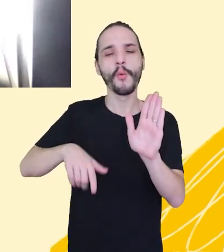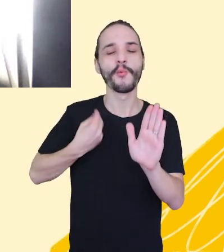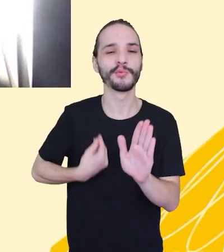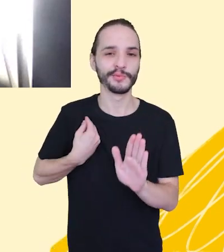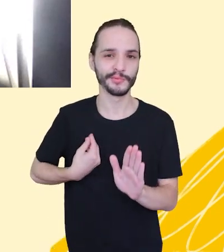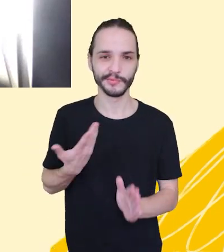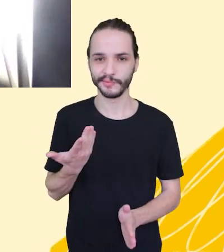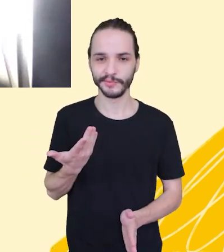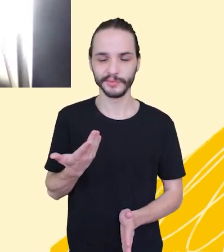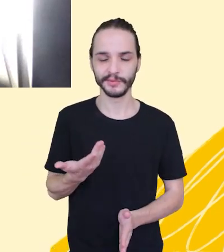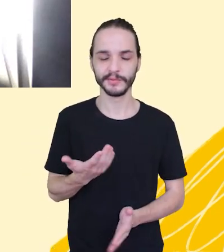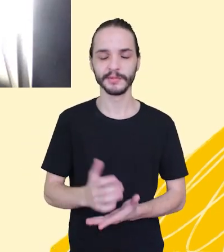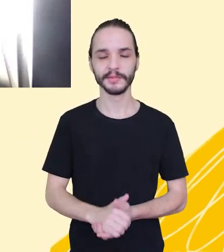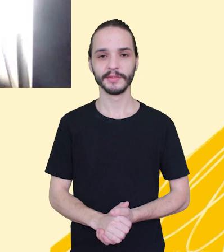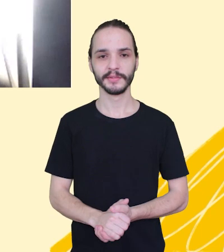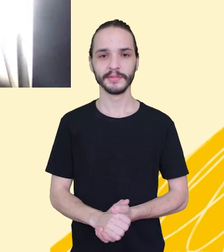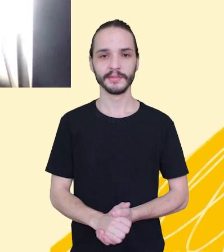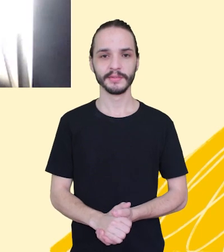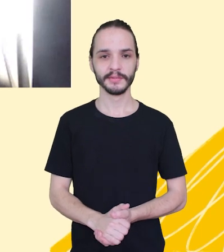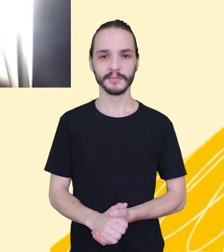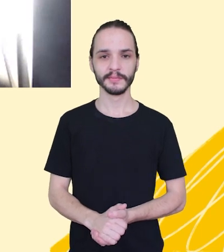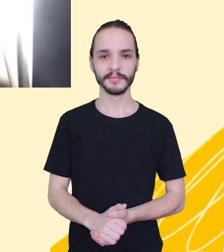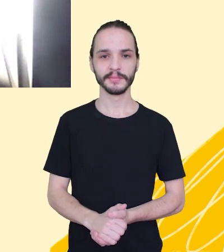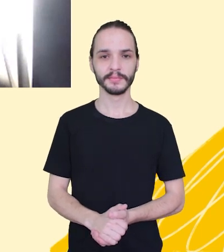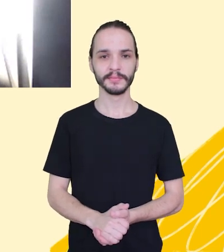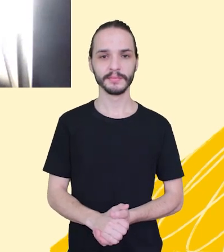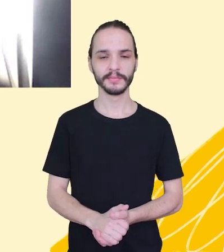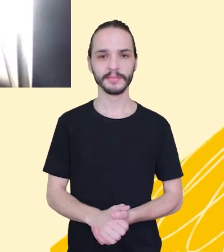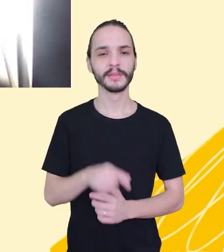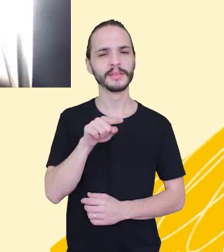This means it starts with a gap.